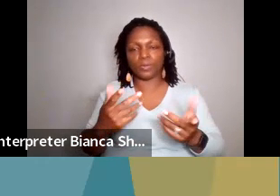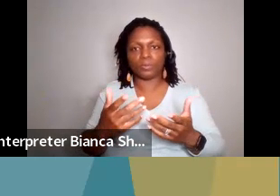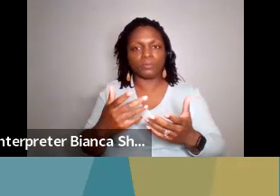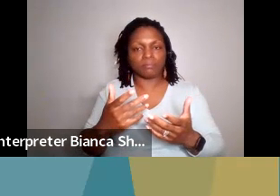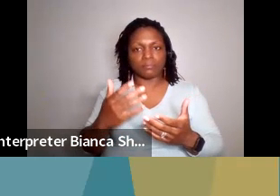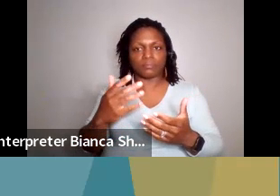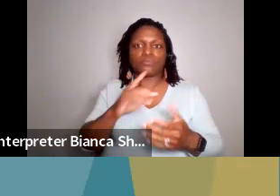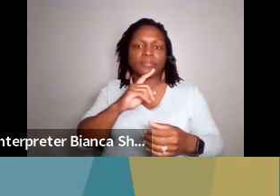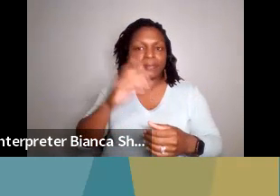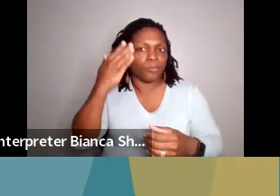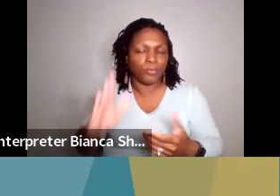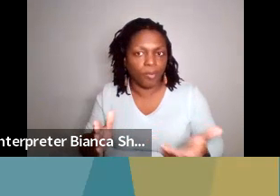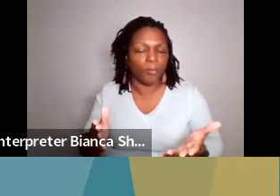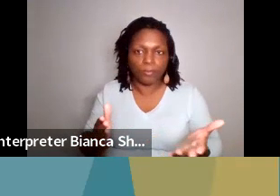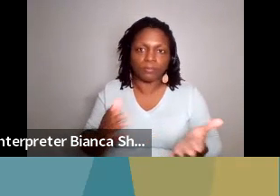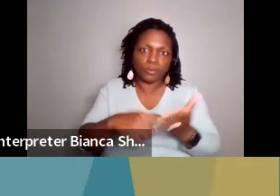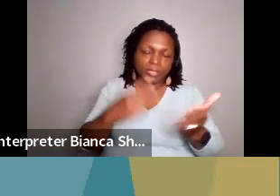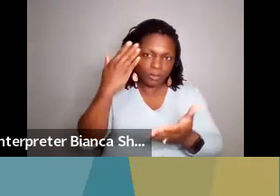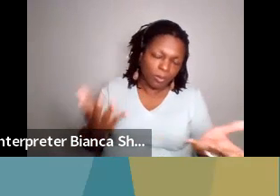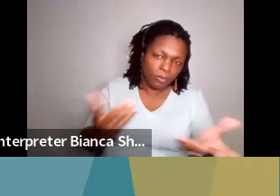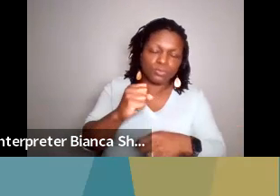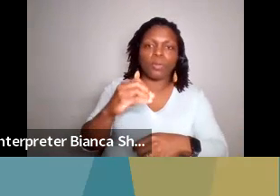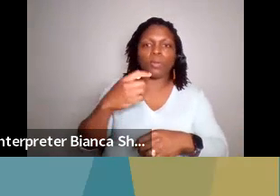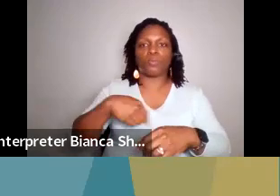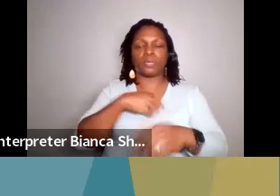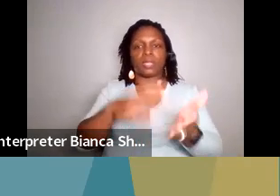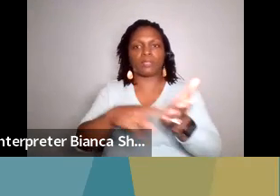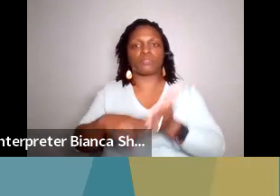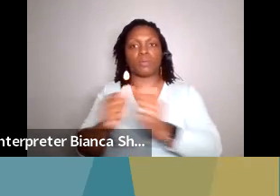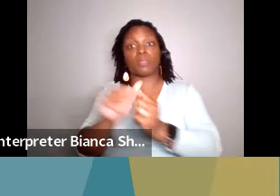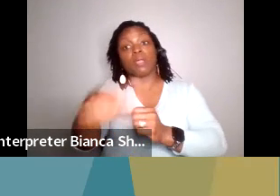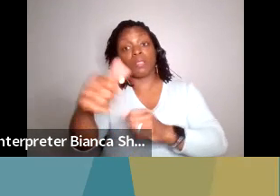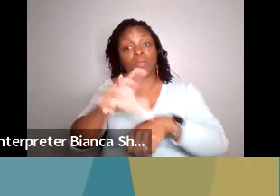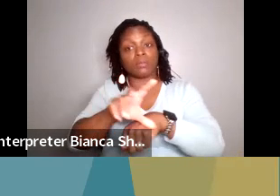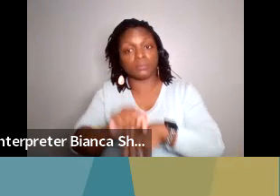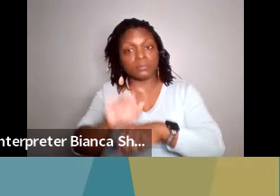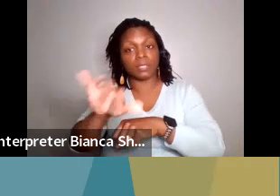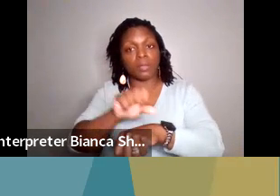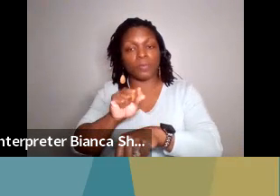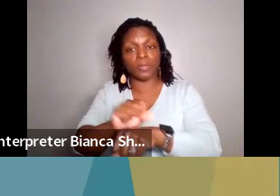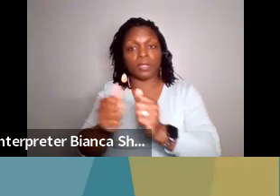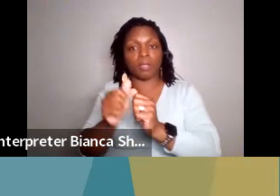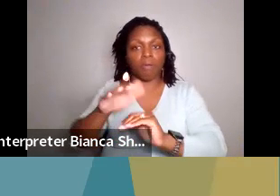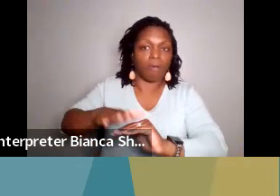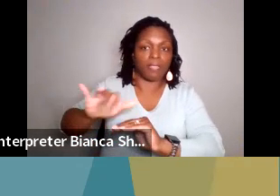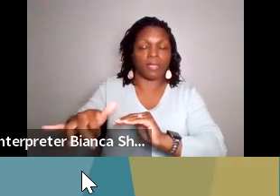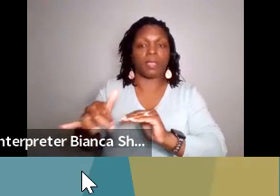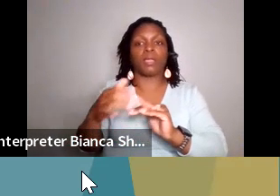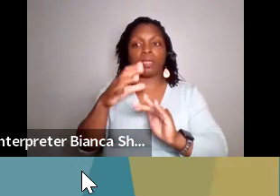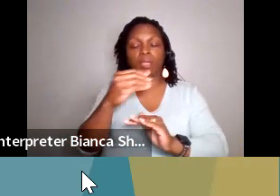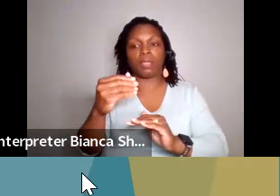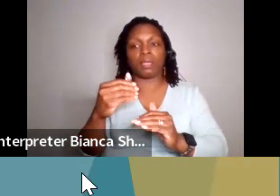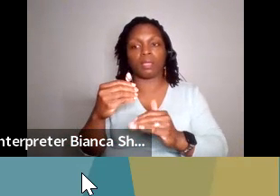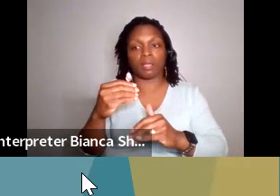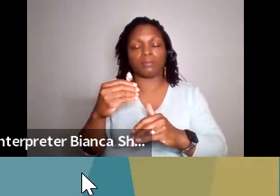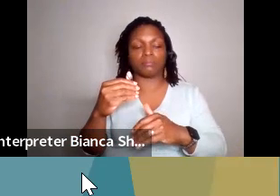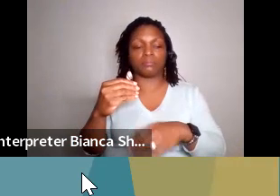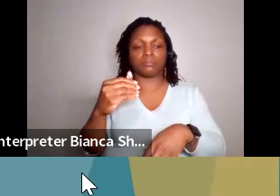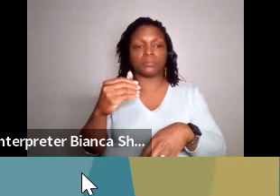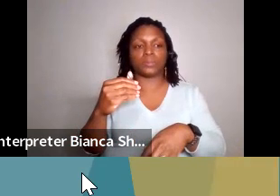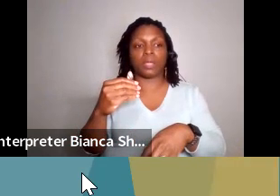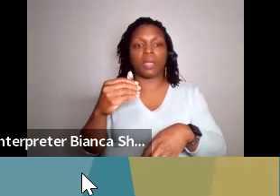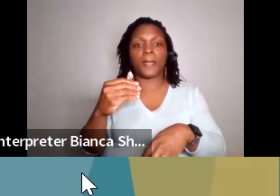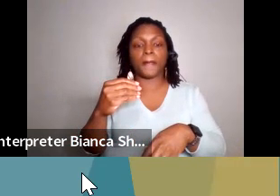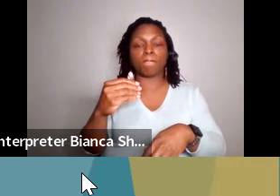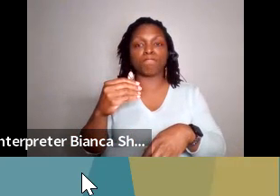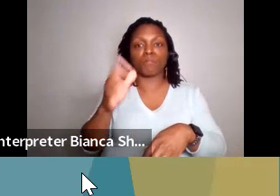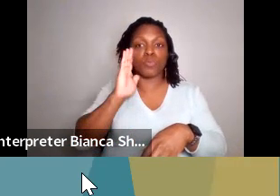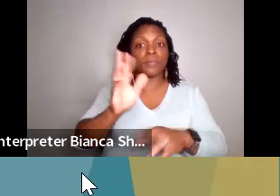So we have been contracted with with another consultant who was working on that and that, as a matter of fact, we'll be ready.